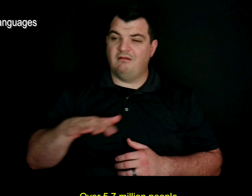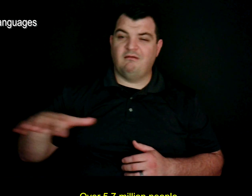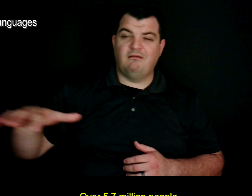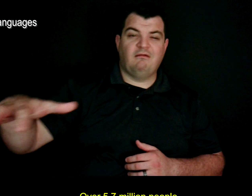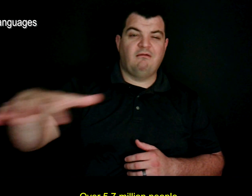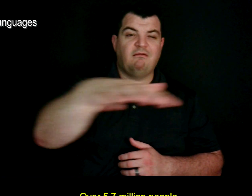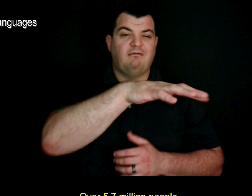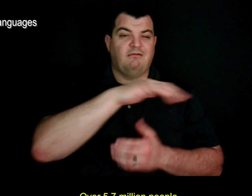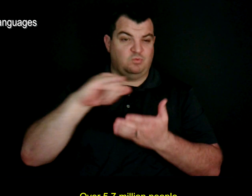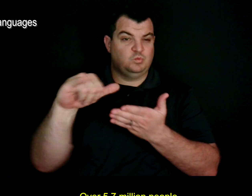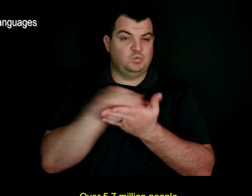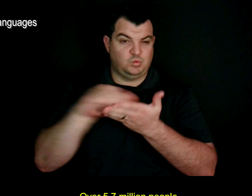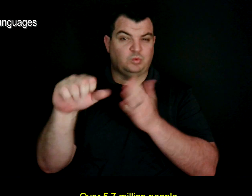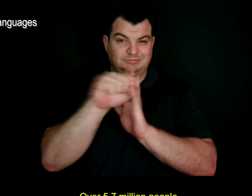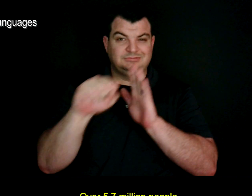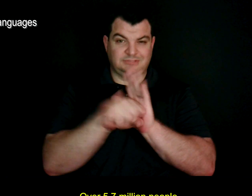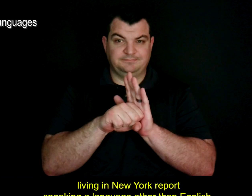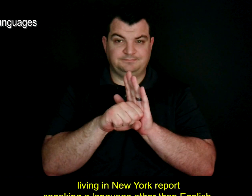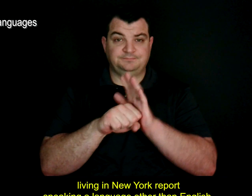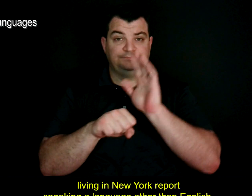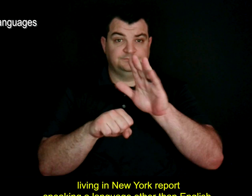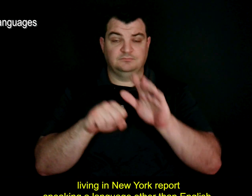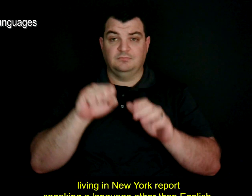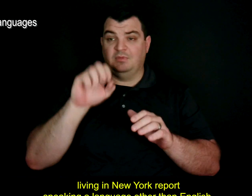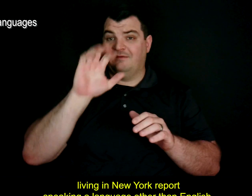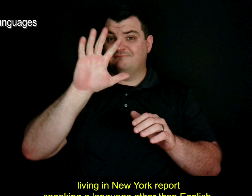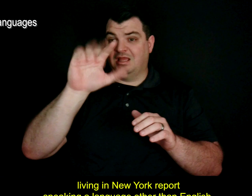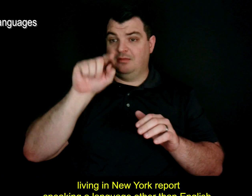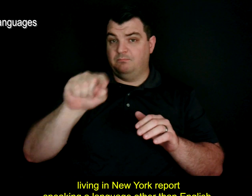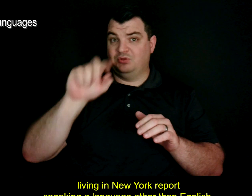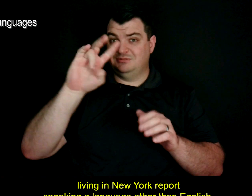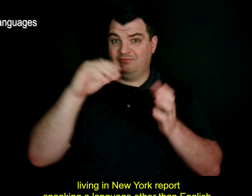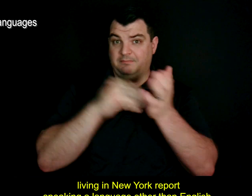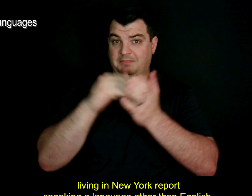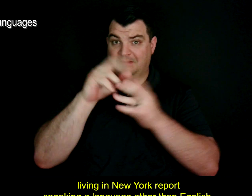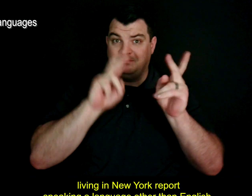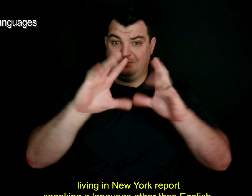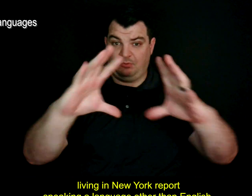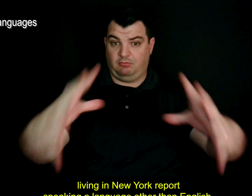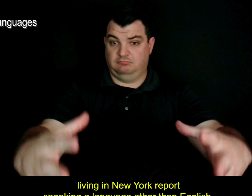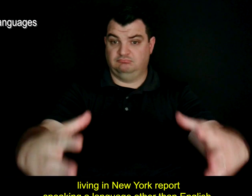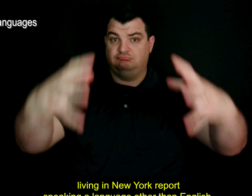Over 5.7 million people living in New York report speaking a language other than English.